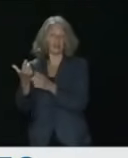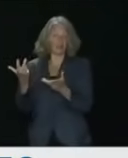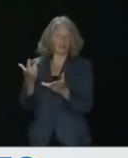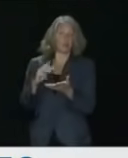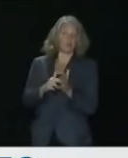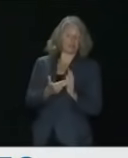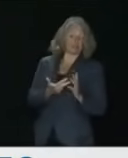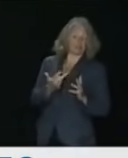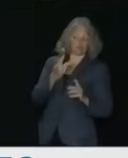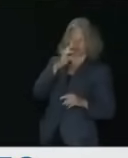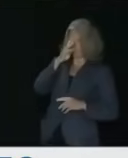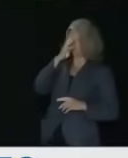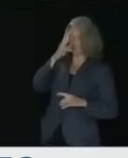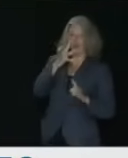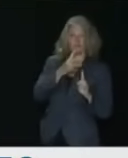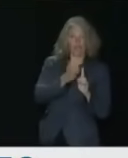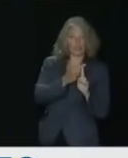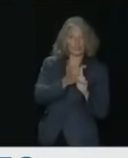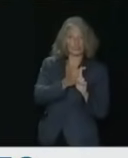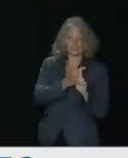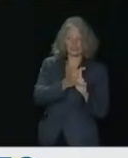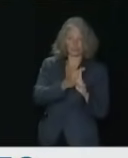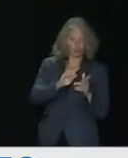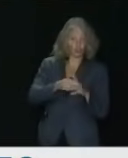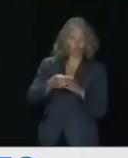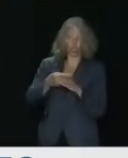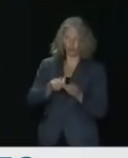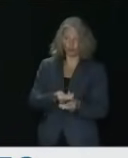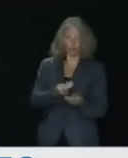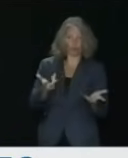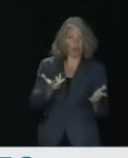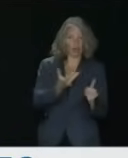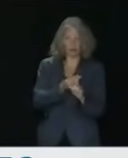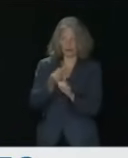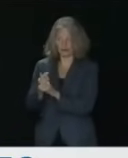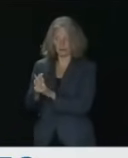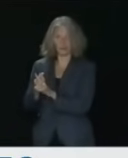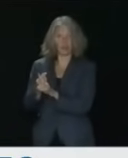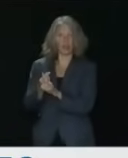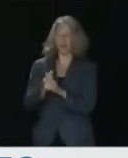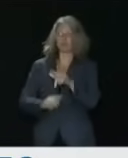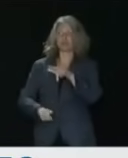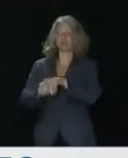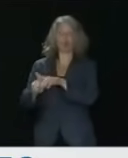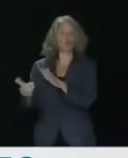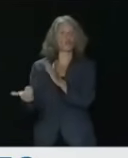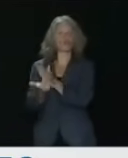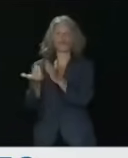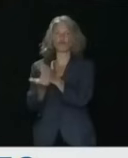SHOTS OR HEPATITIS A WHERE OVER